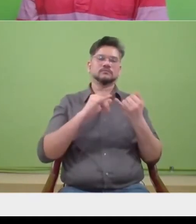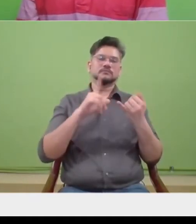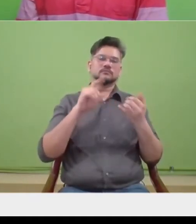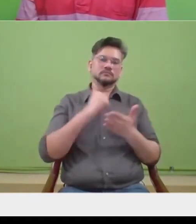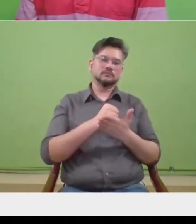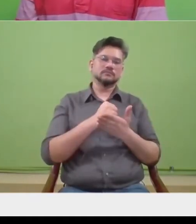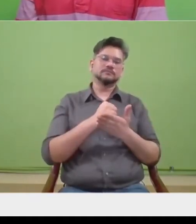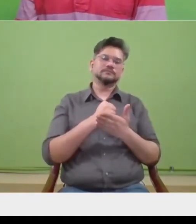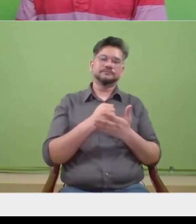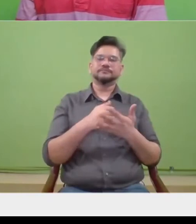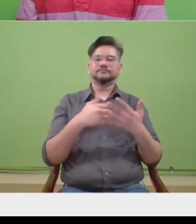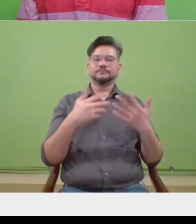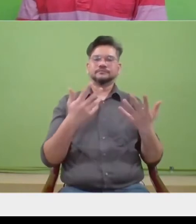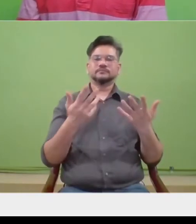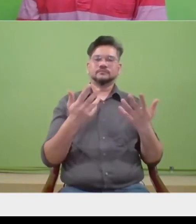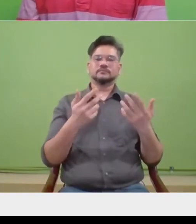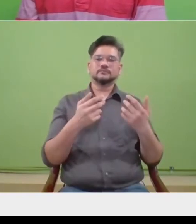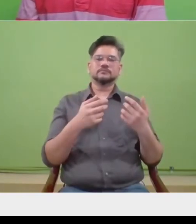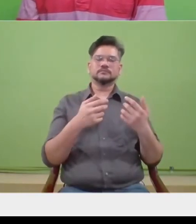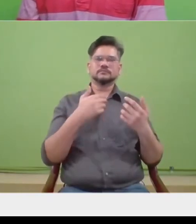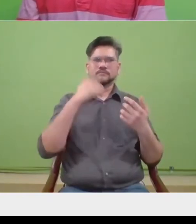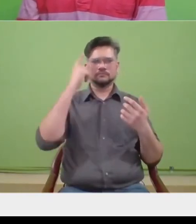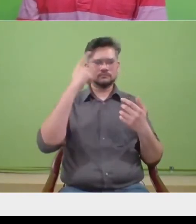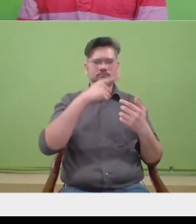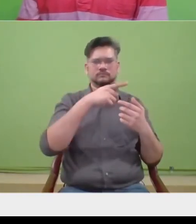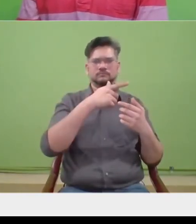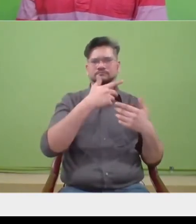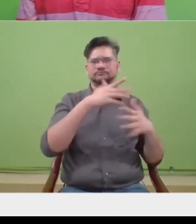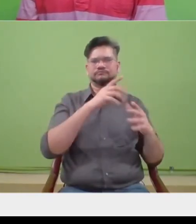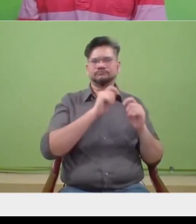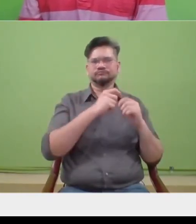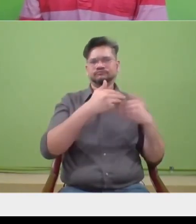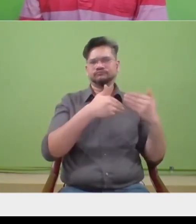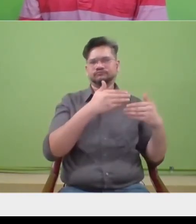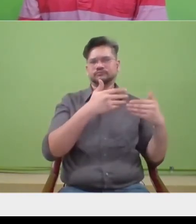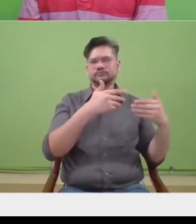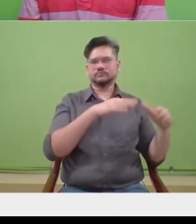so I know that is already taken up if I am not wrong so that is something that